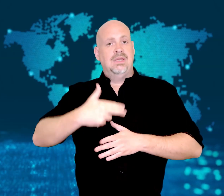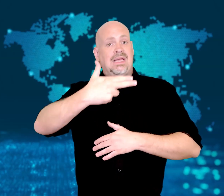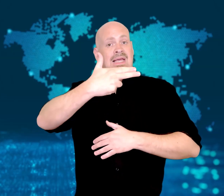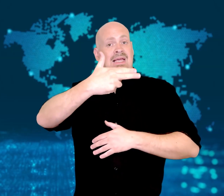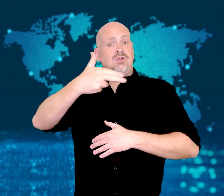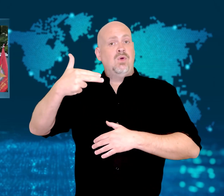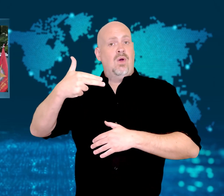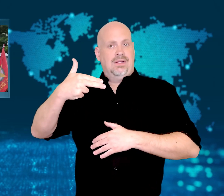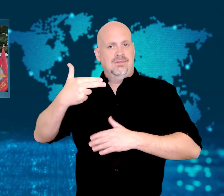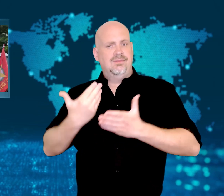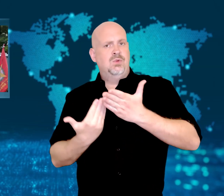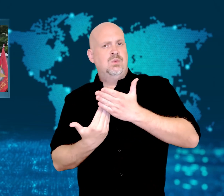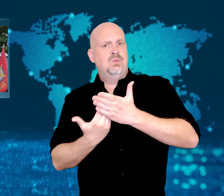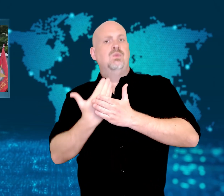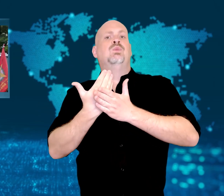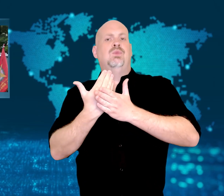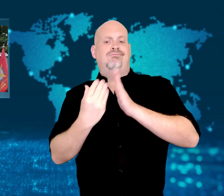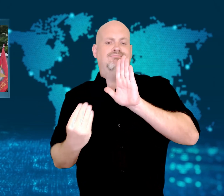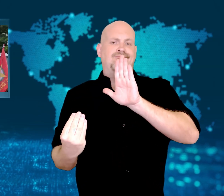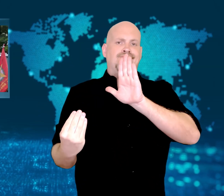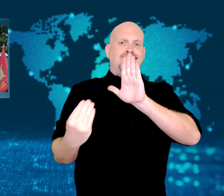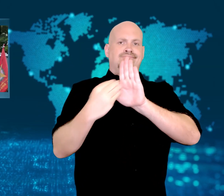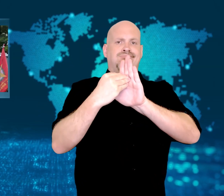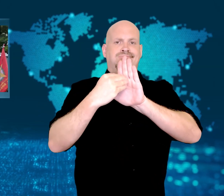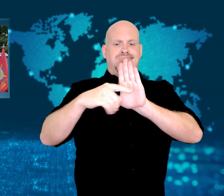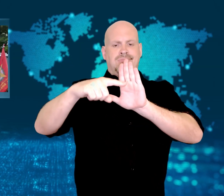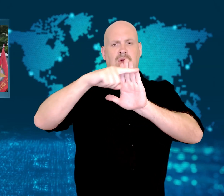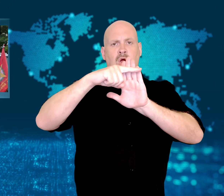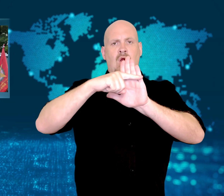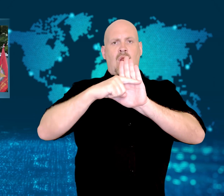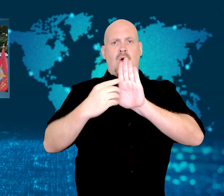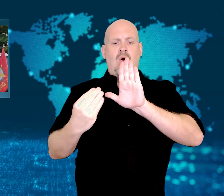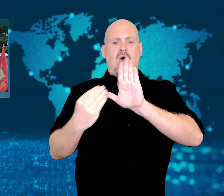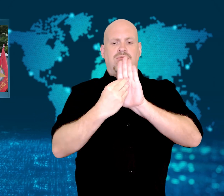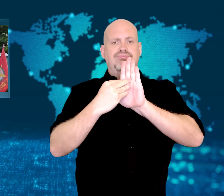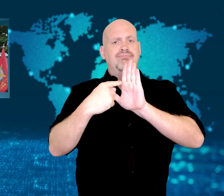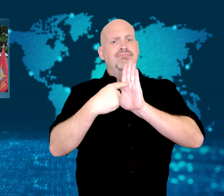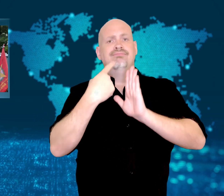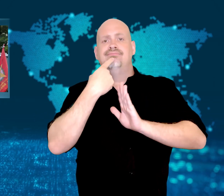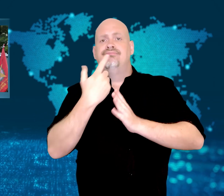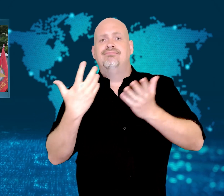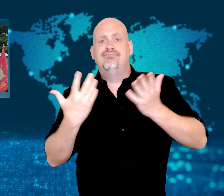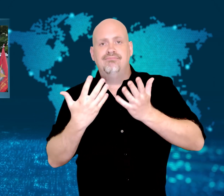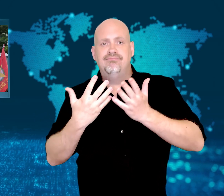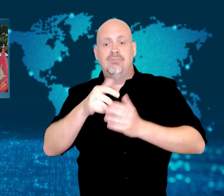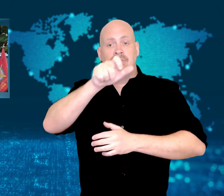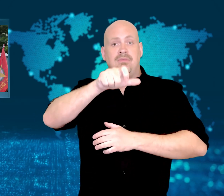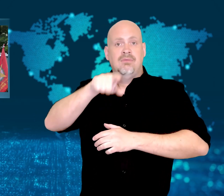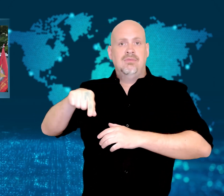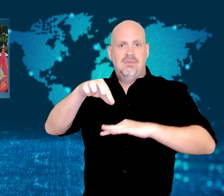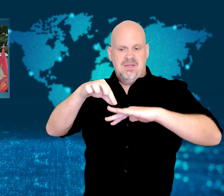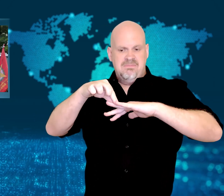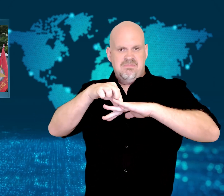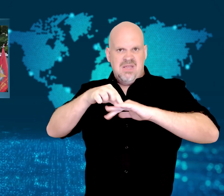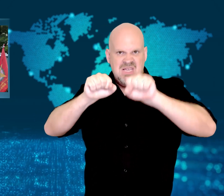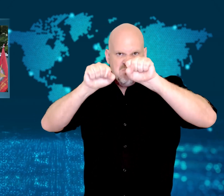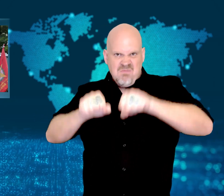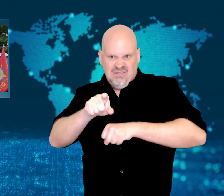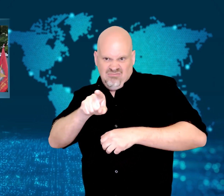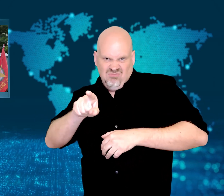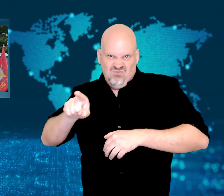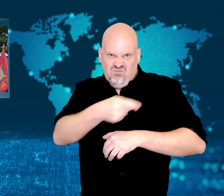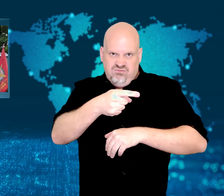[GAVIN]: Indonesia passed a law outlawing forced marriage.